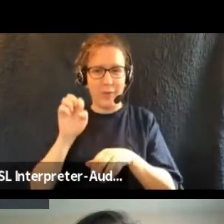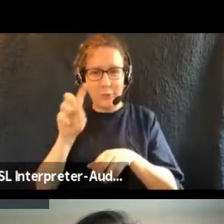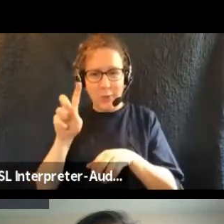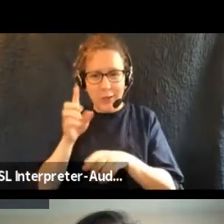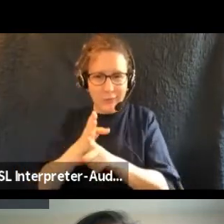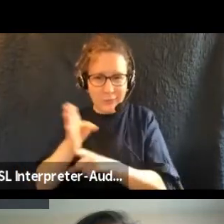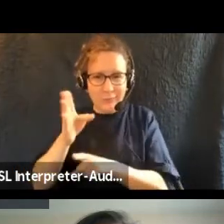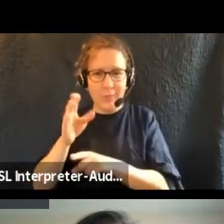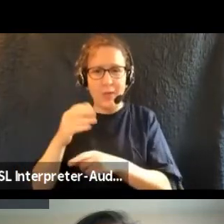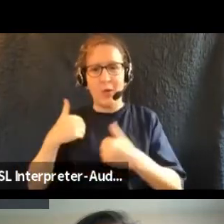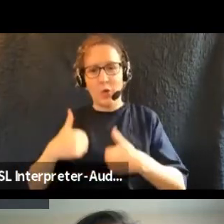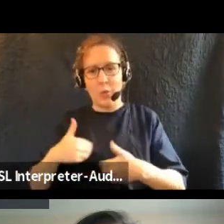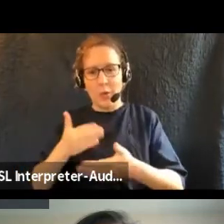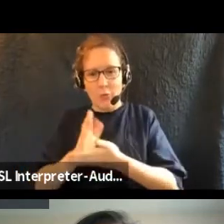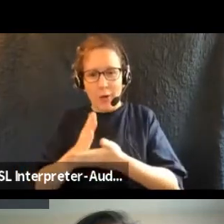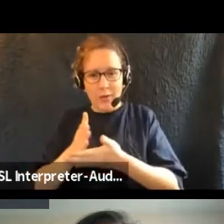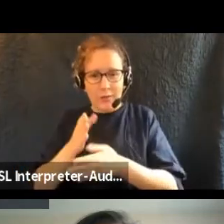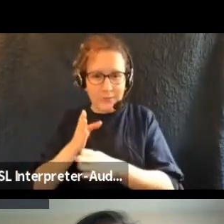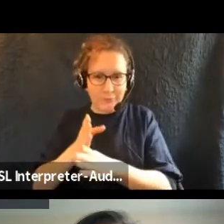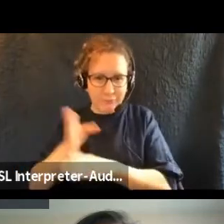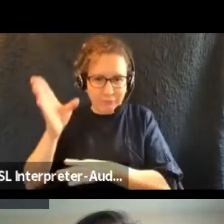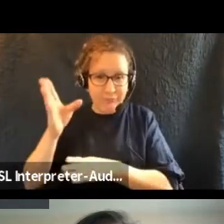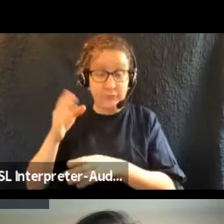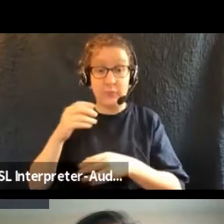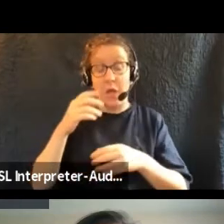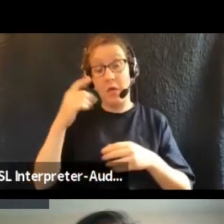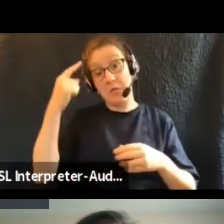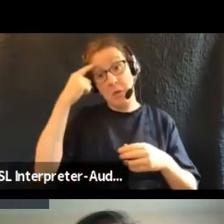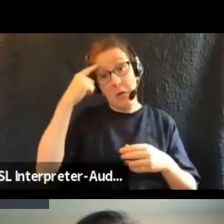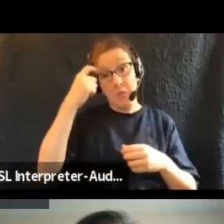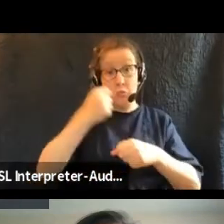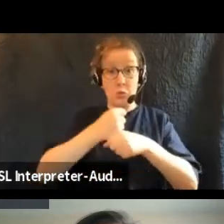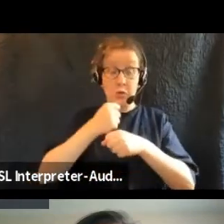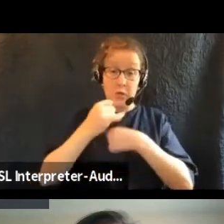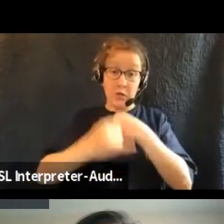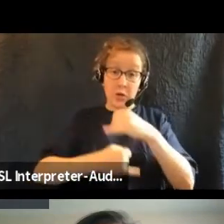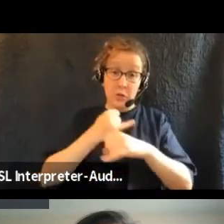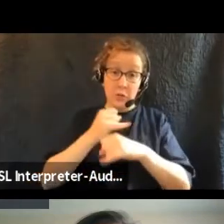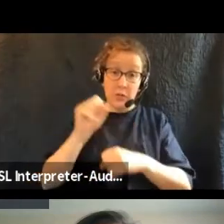I thought maybe working internationally with the State Department or maybe United Nations